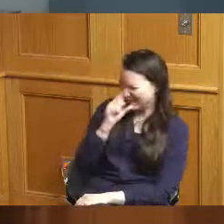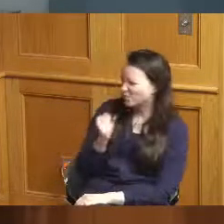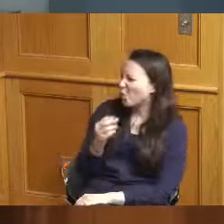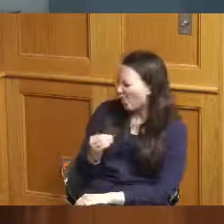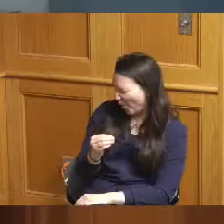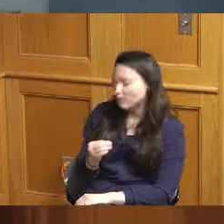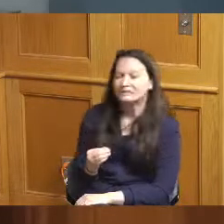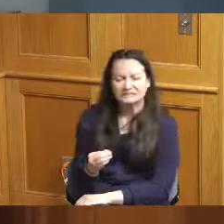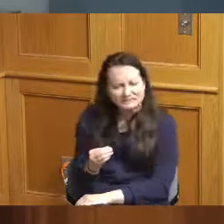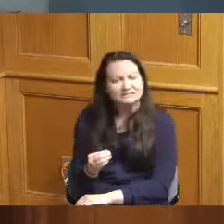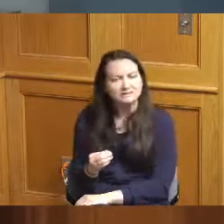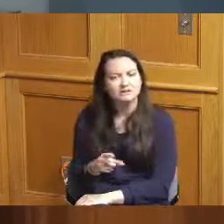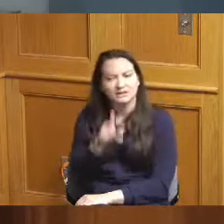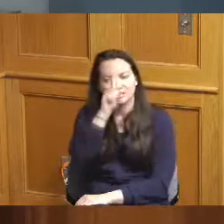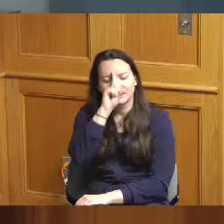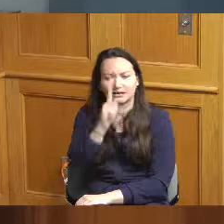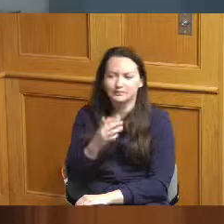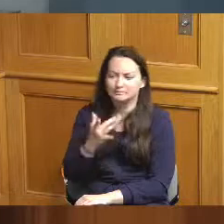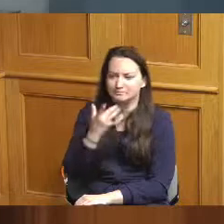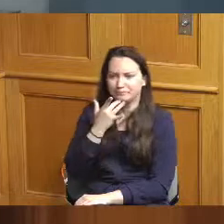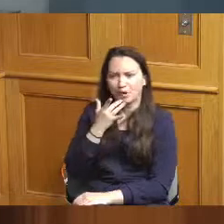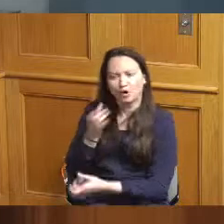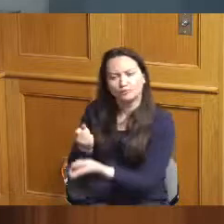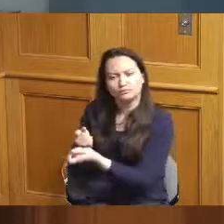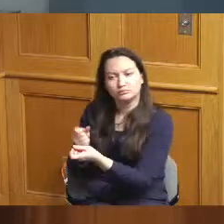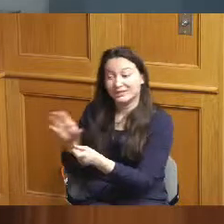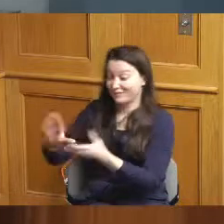like I said I think they really give deference to the local community and since Sims Township